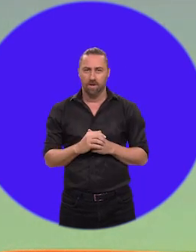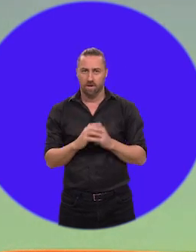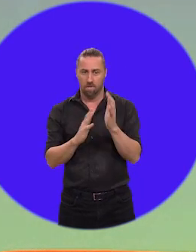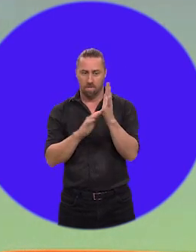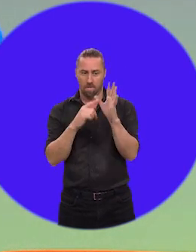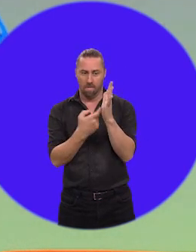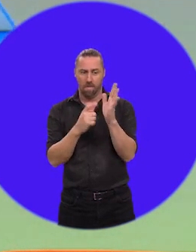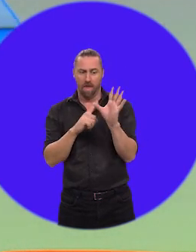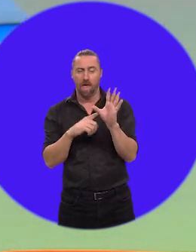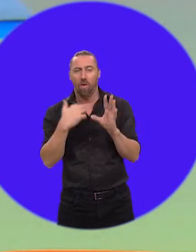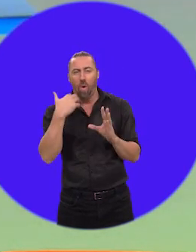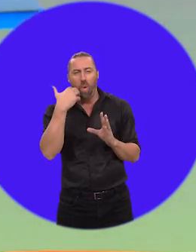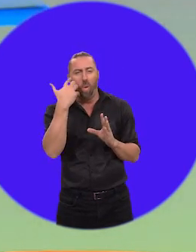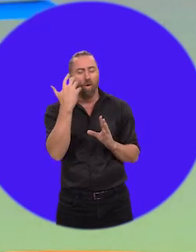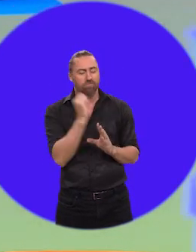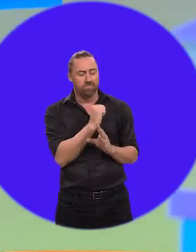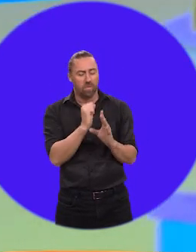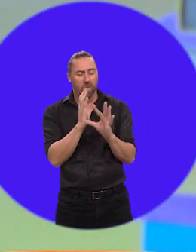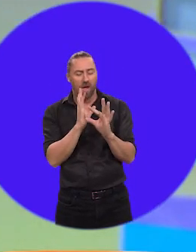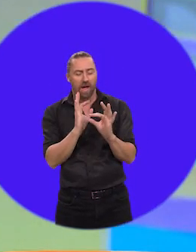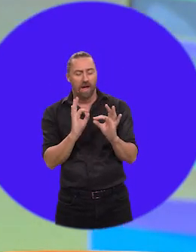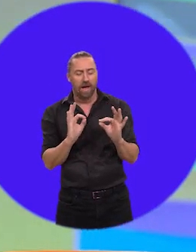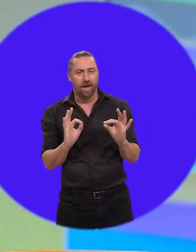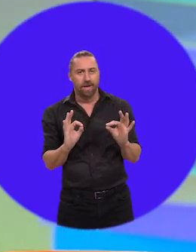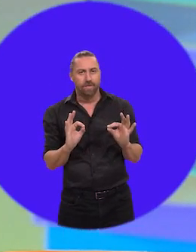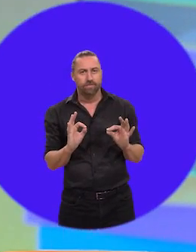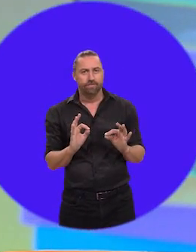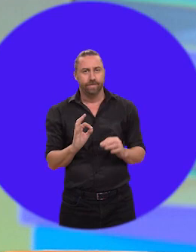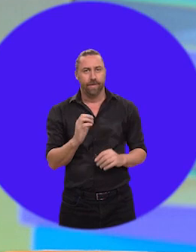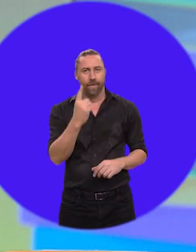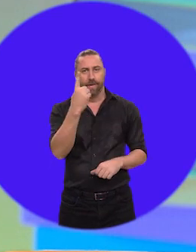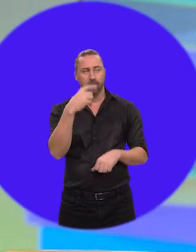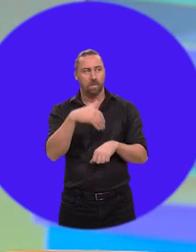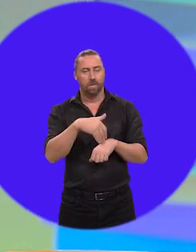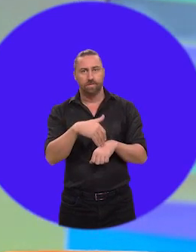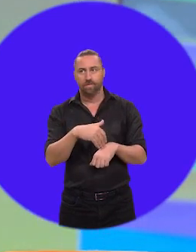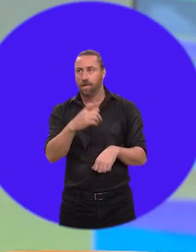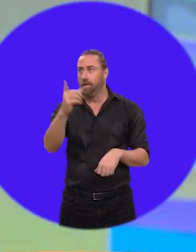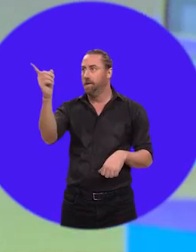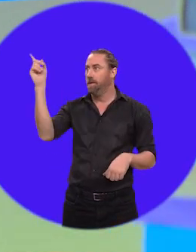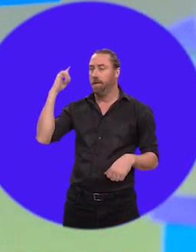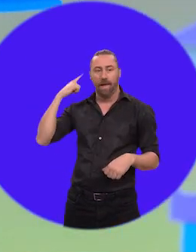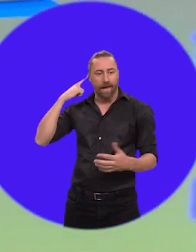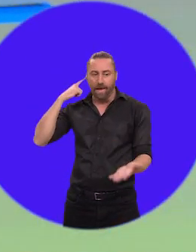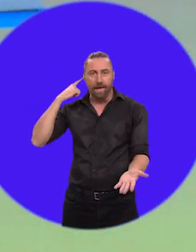Mary had always been quiet, but there was just one problem, nobody could hear her.